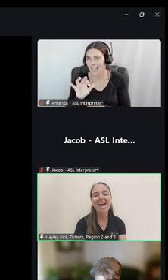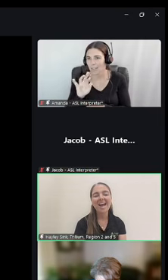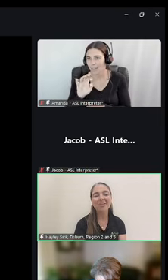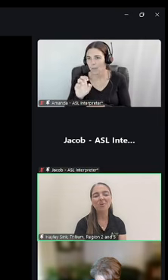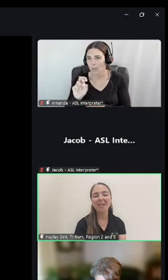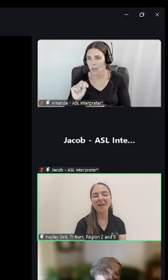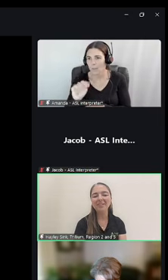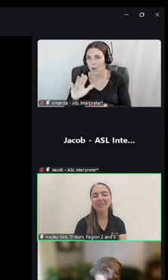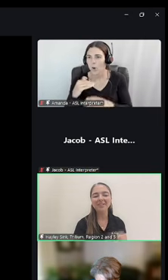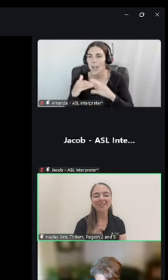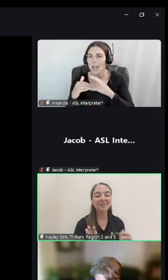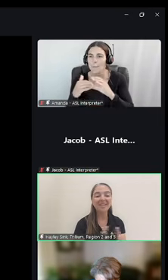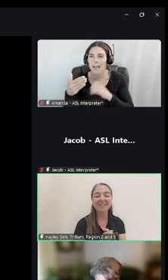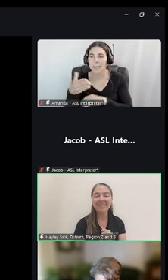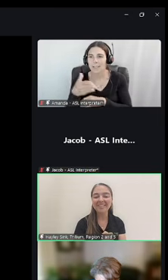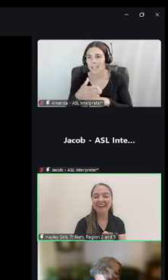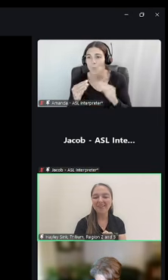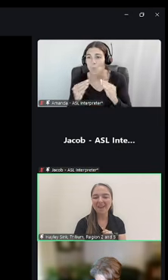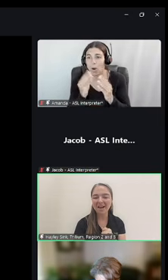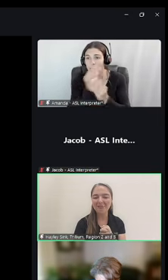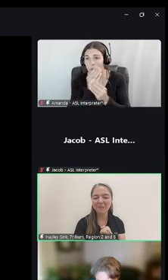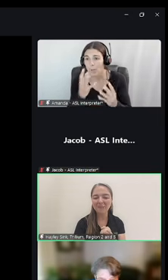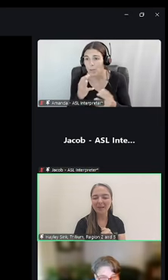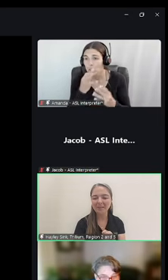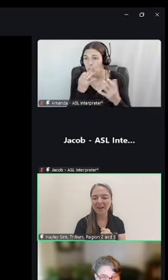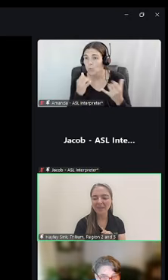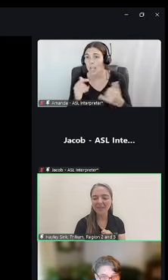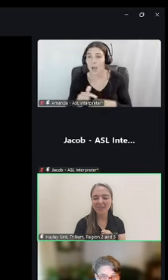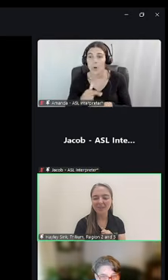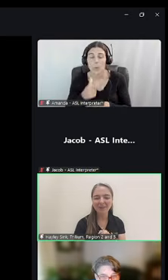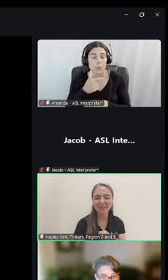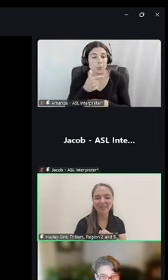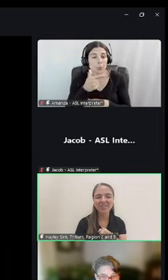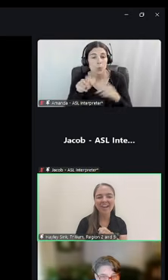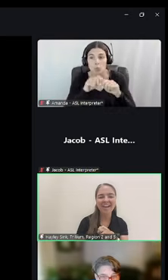and more to come very soon. And at this time uh we will wrap it up. Thank you all so much and